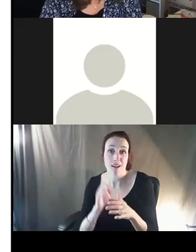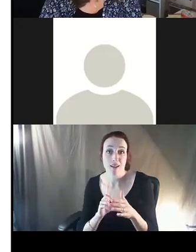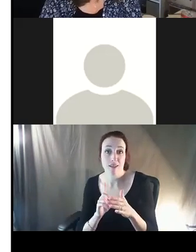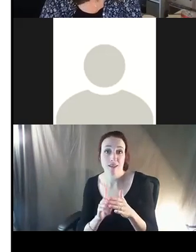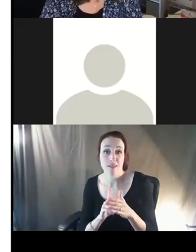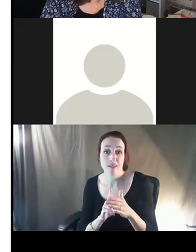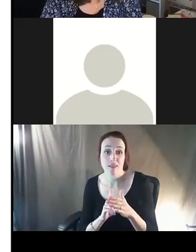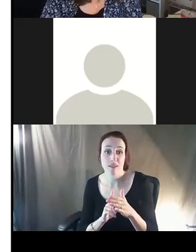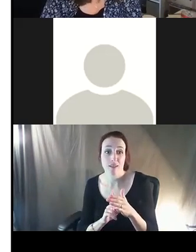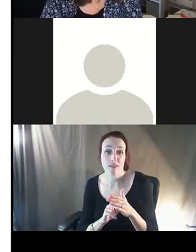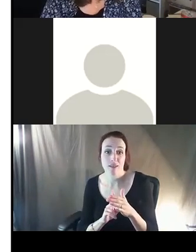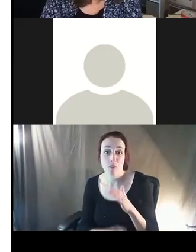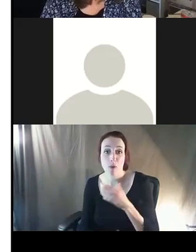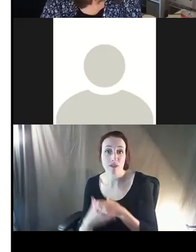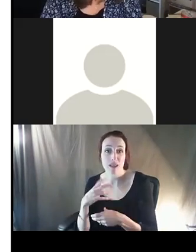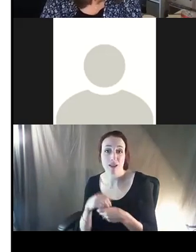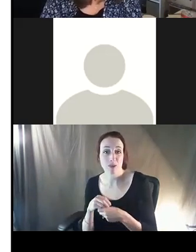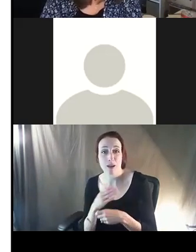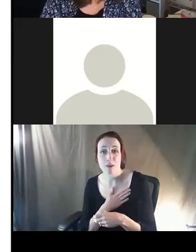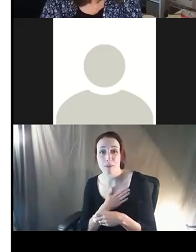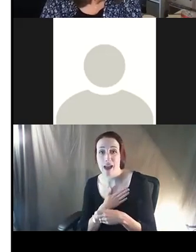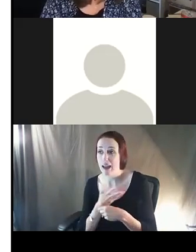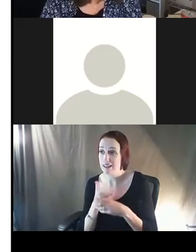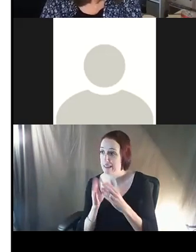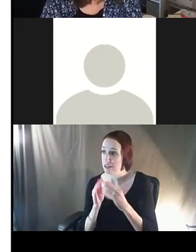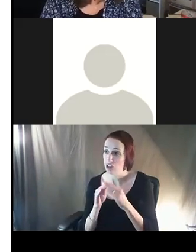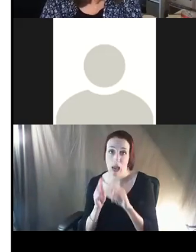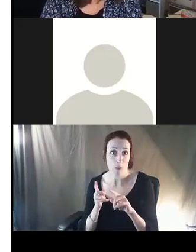that I attended since you had plenty of time.